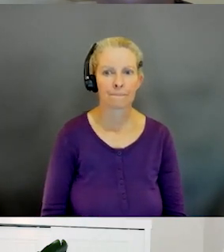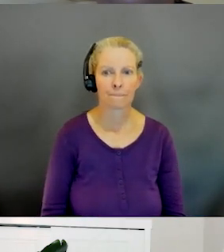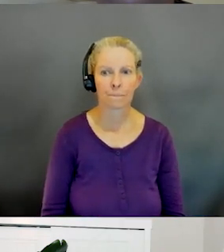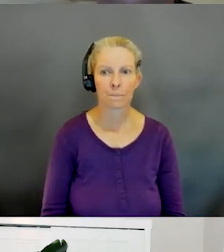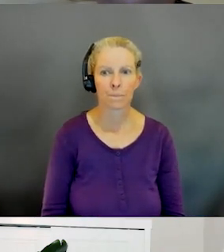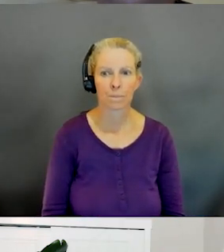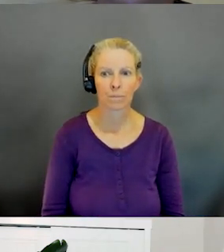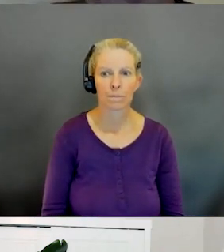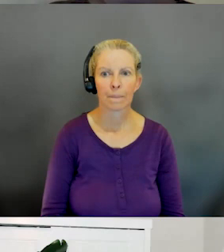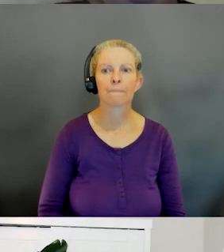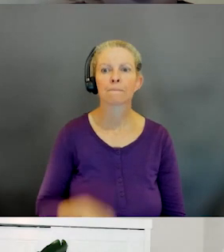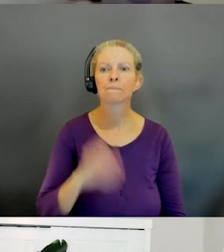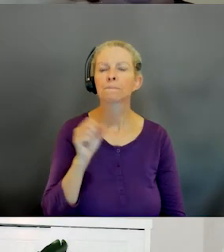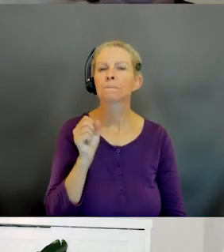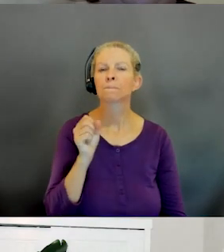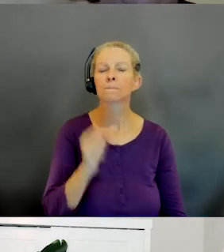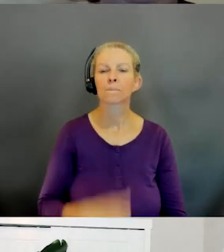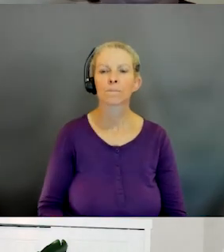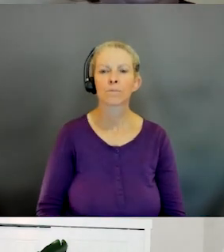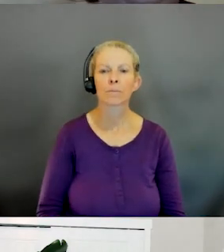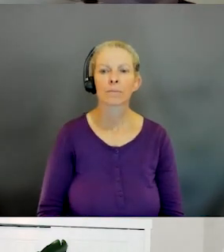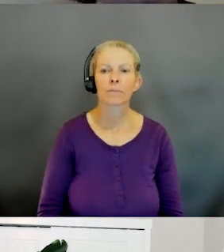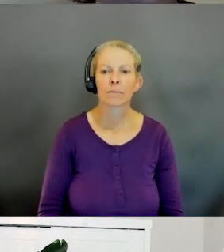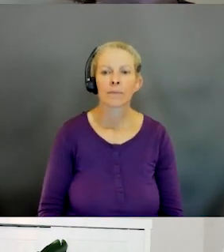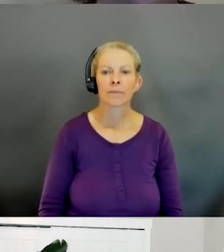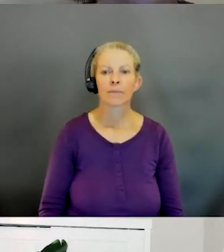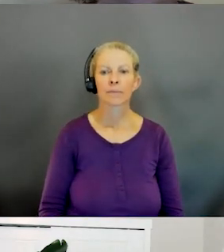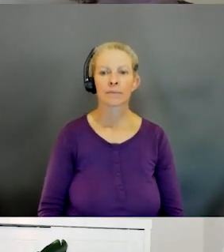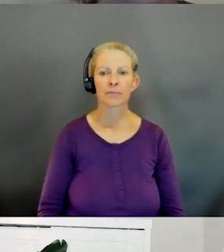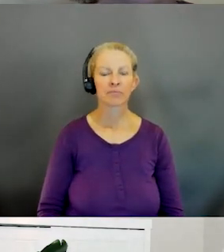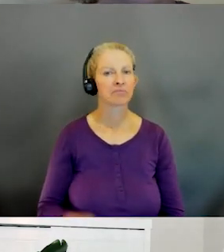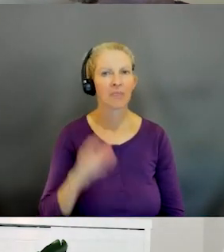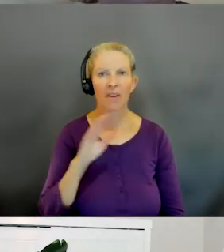what they are asking, yeah. >> Angela: I've never heard of that.